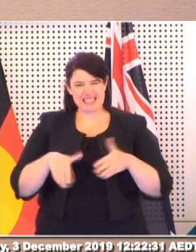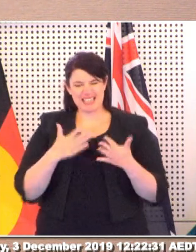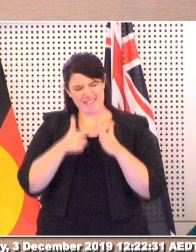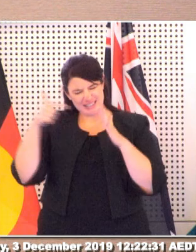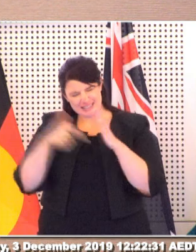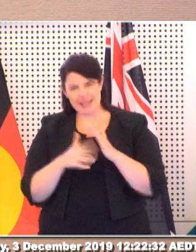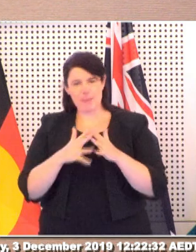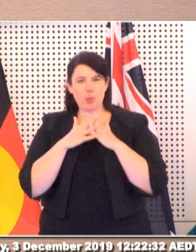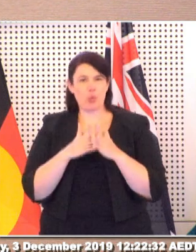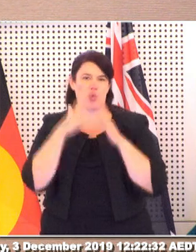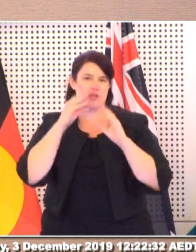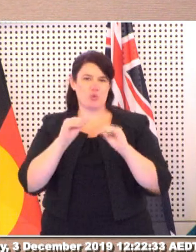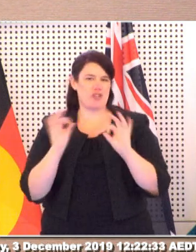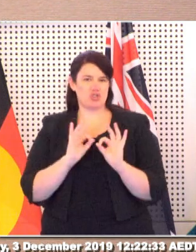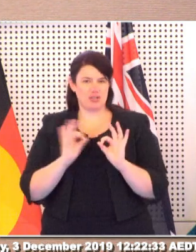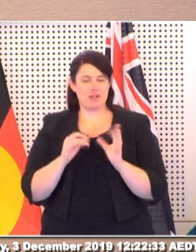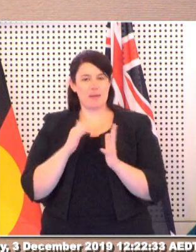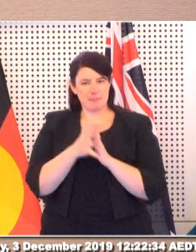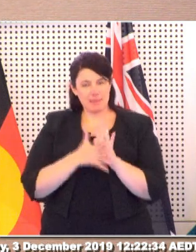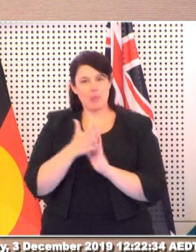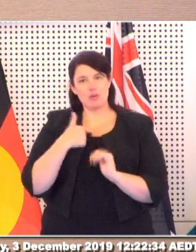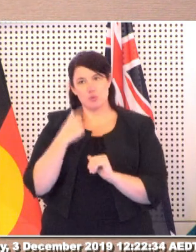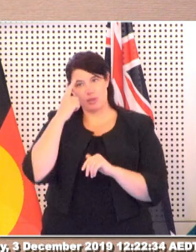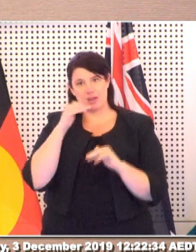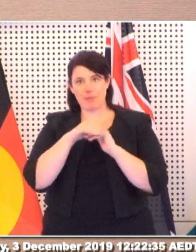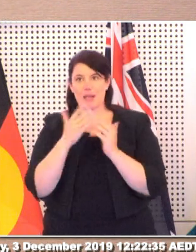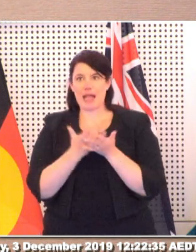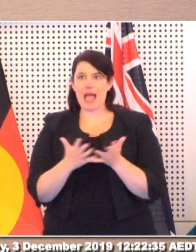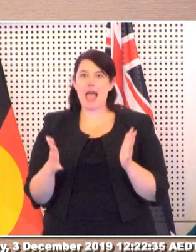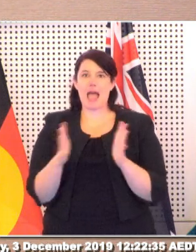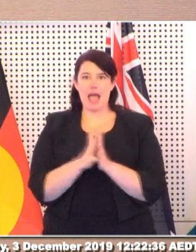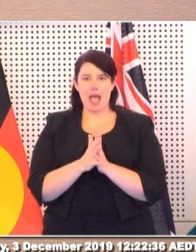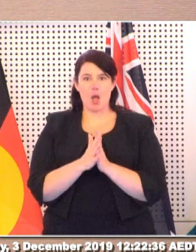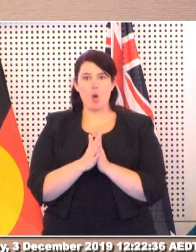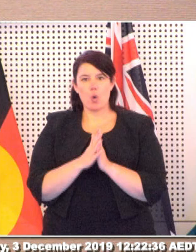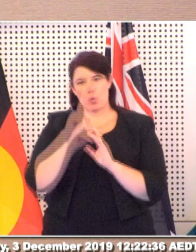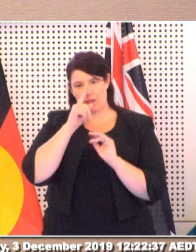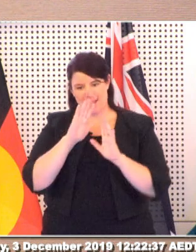So we need to think about how we can frame education